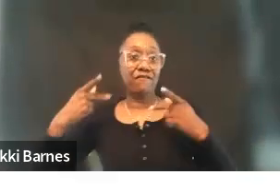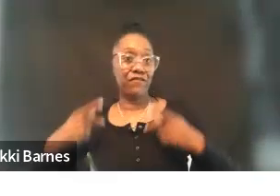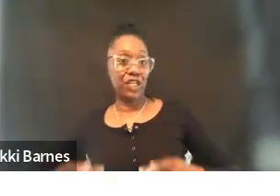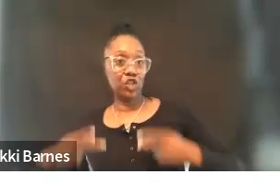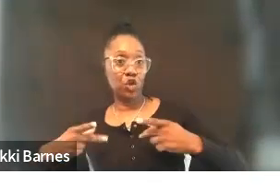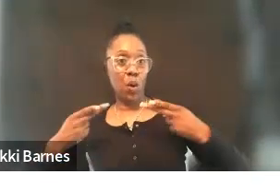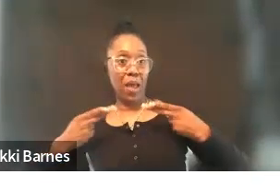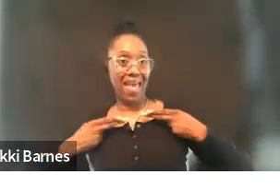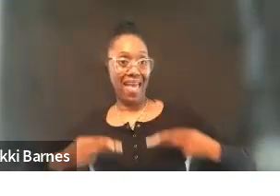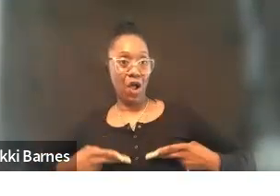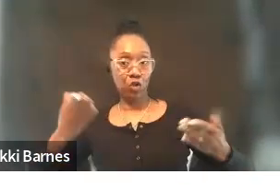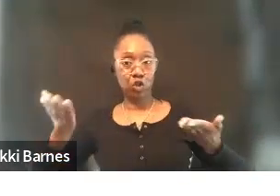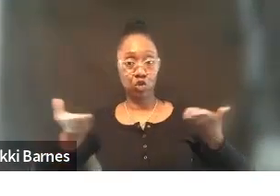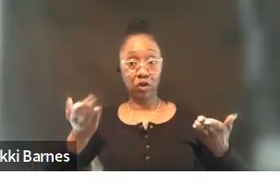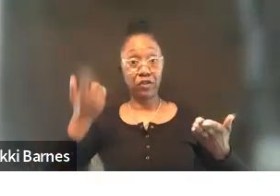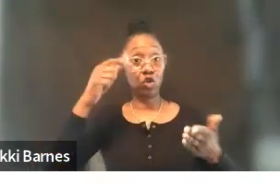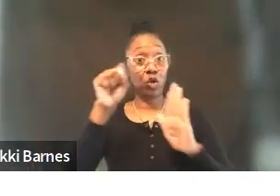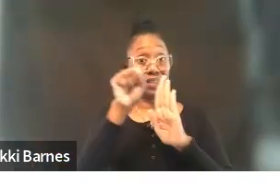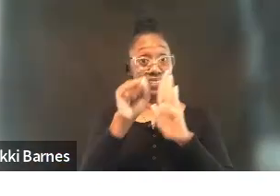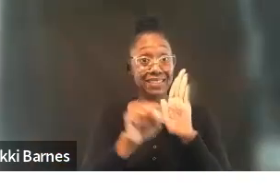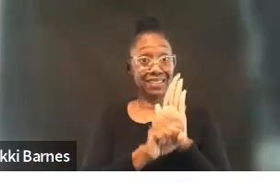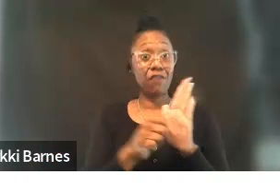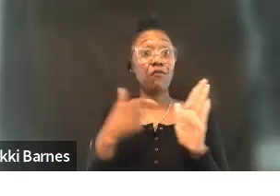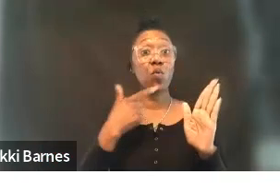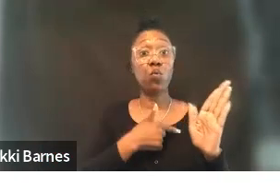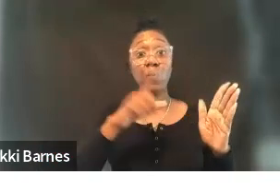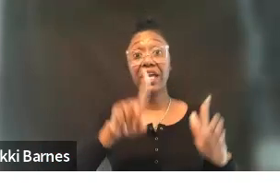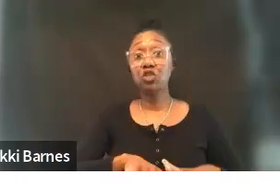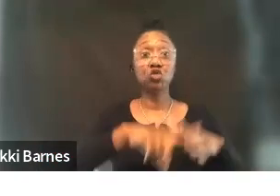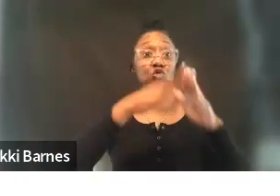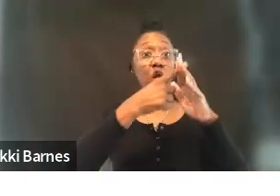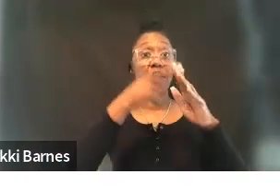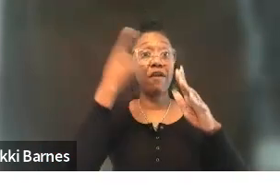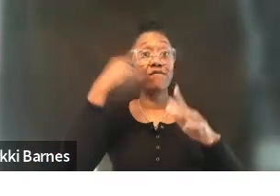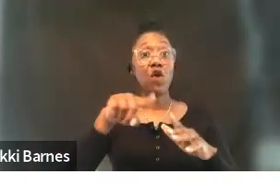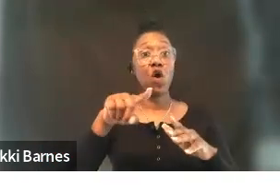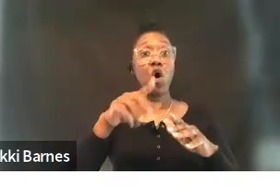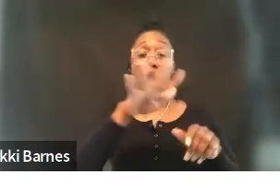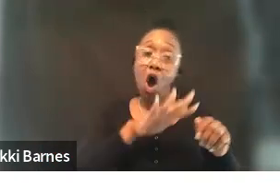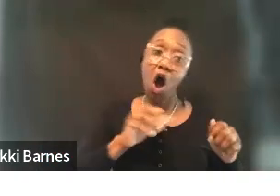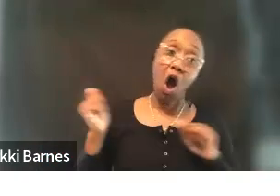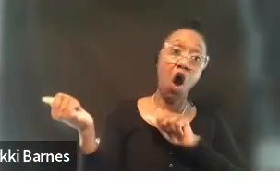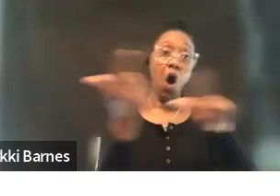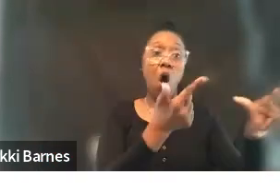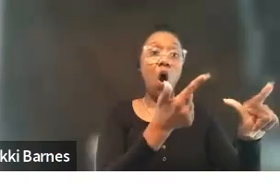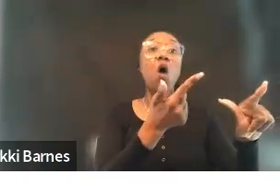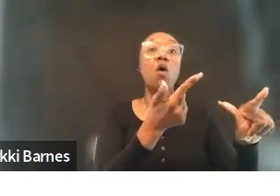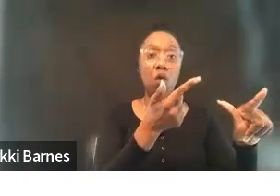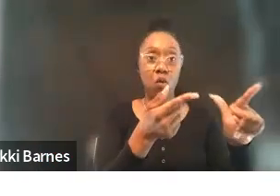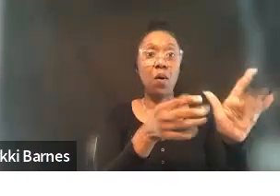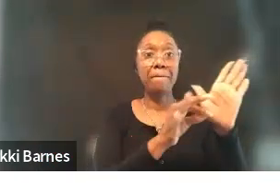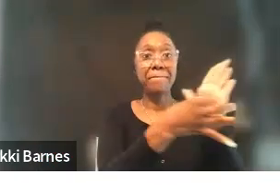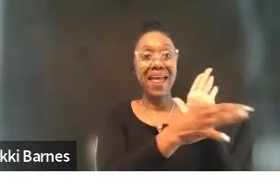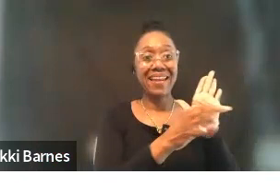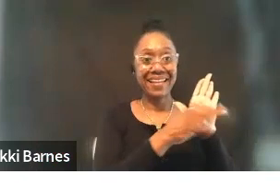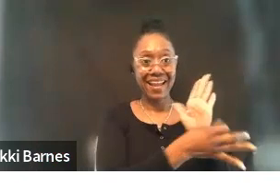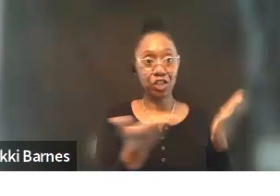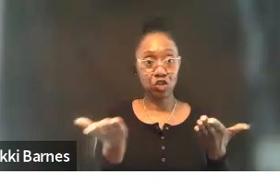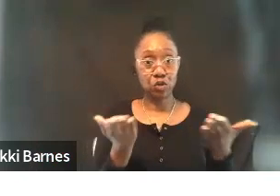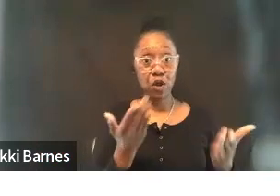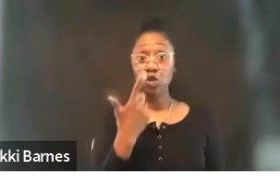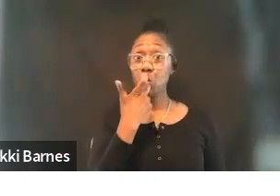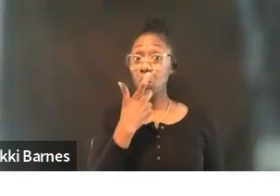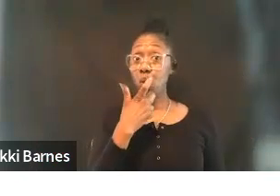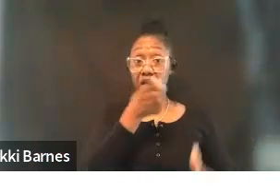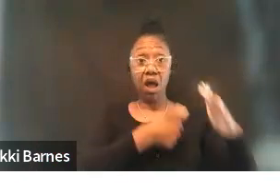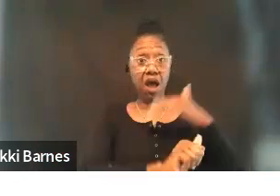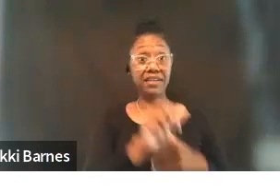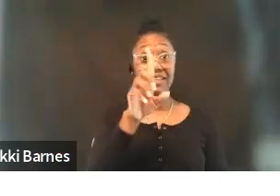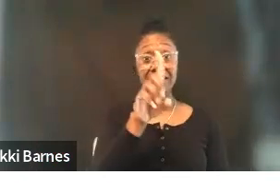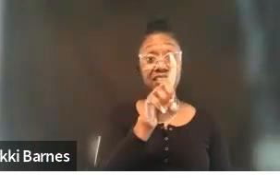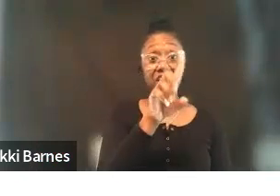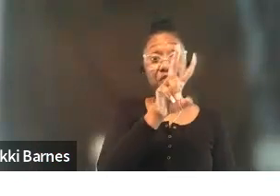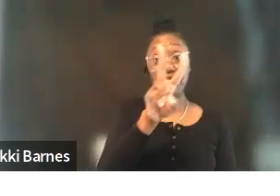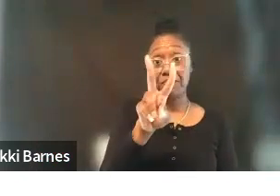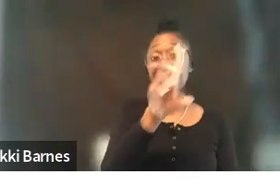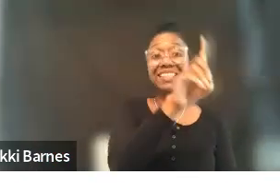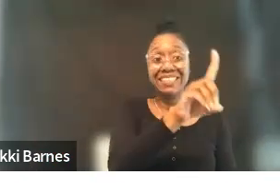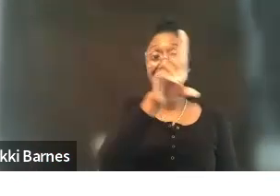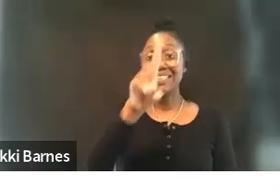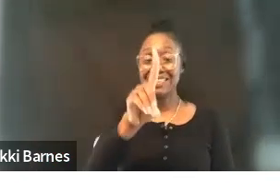State we implemented managed care for all Medicaid services, but individuals who receive services through our DVD waivers or who were on the D services registry.